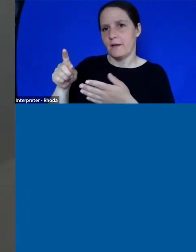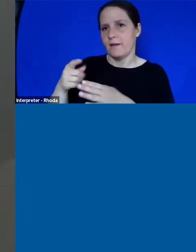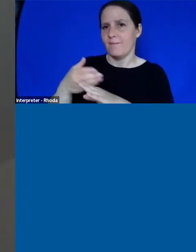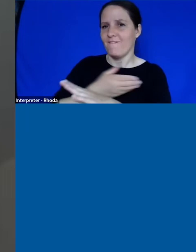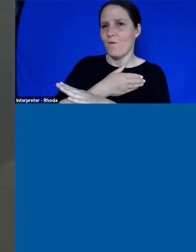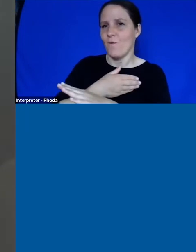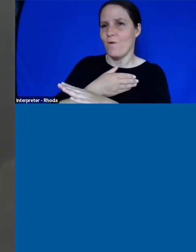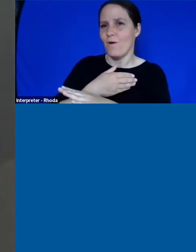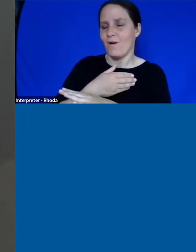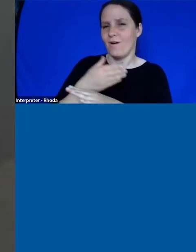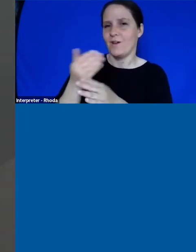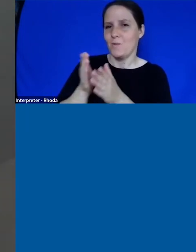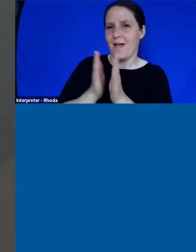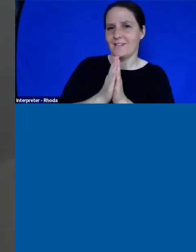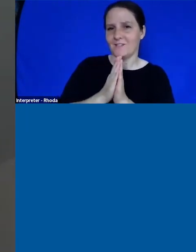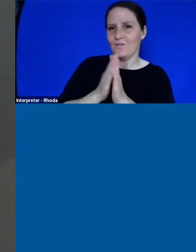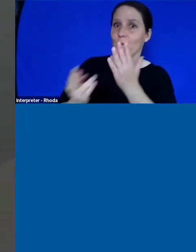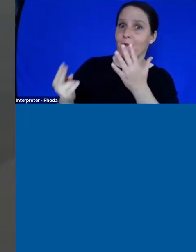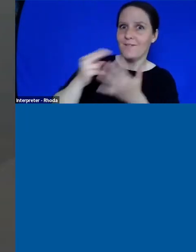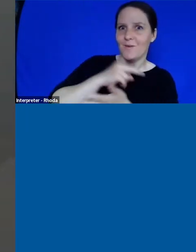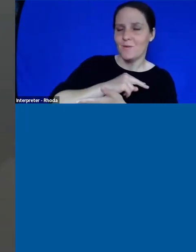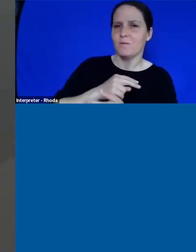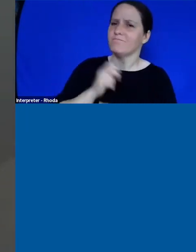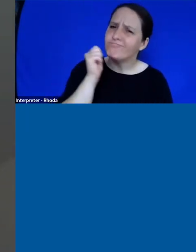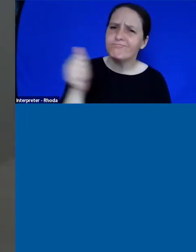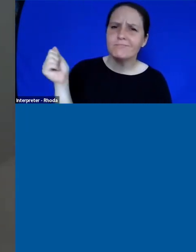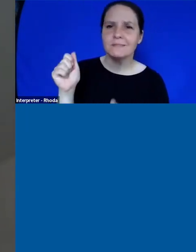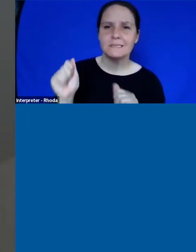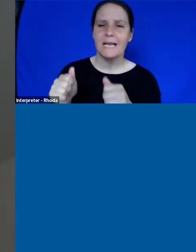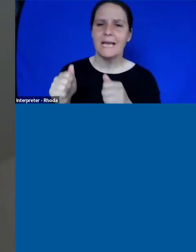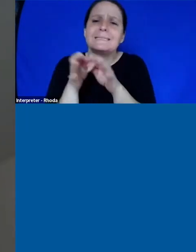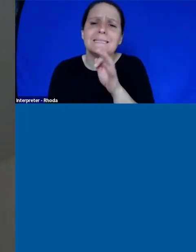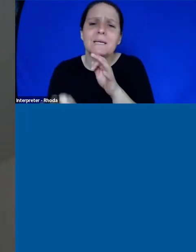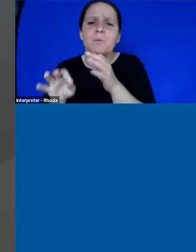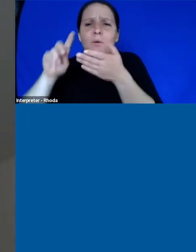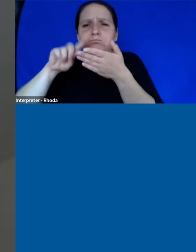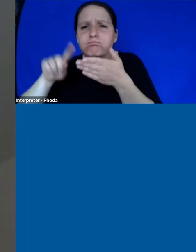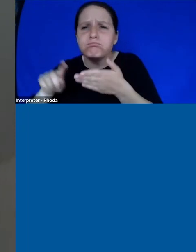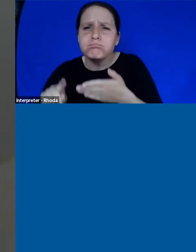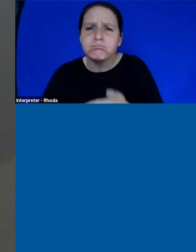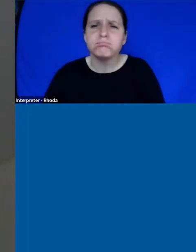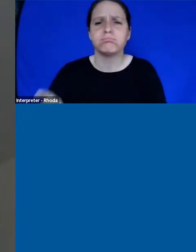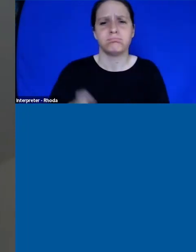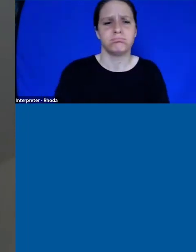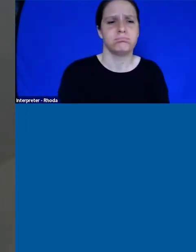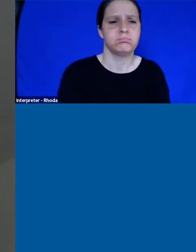It's a really nice simple way of going through your website and looking at the different things that are easy